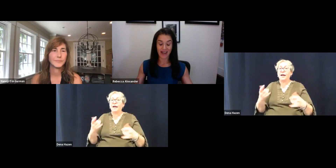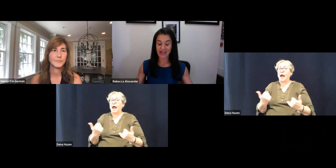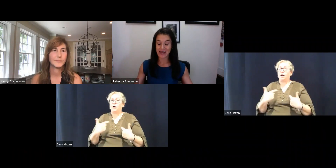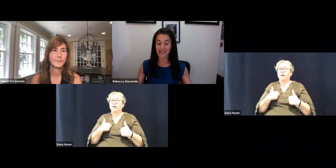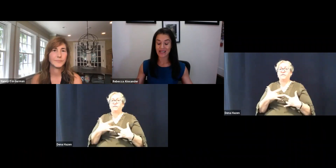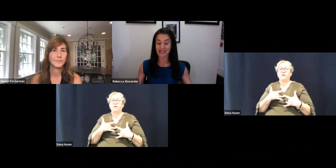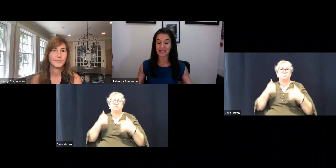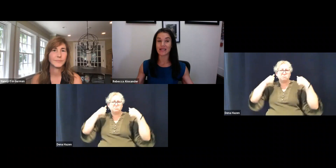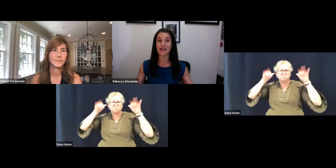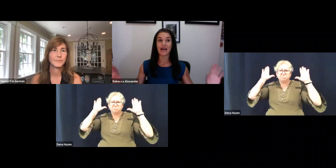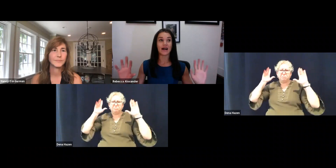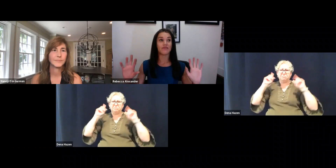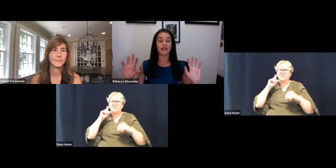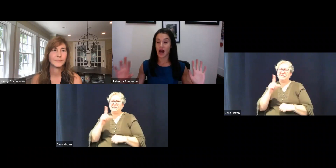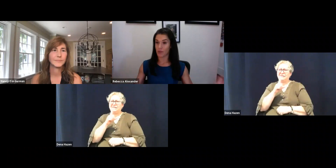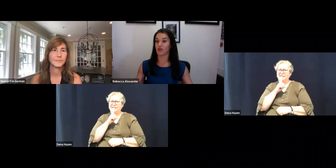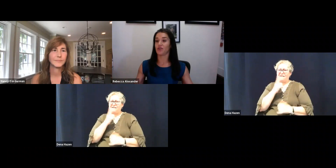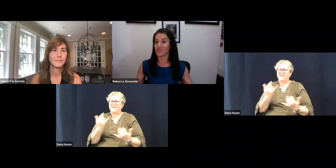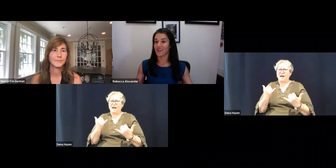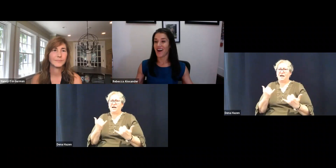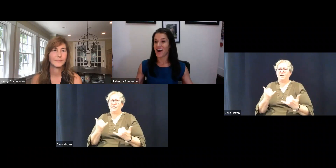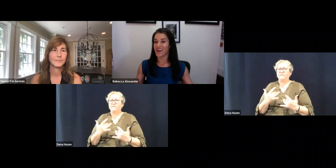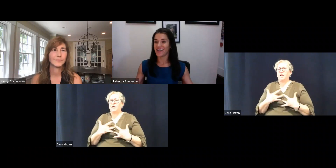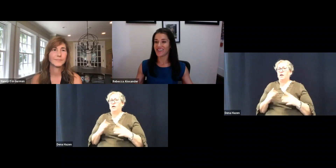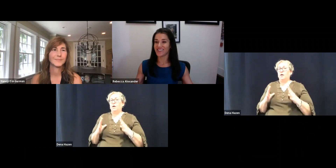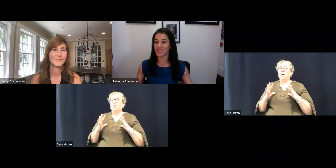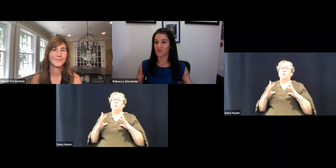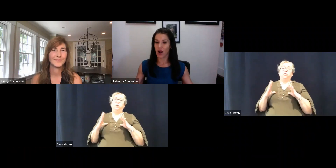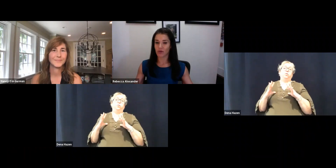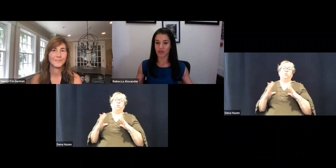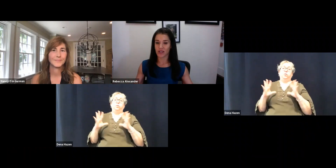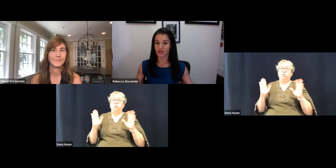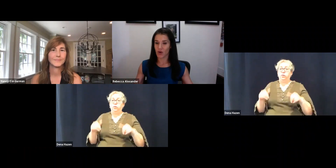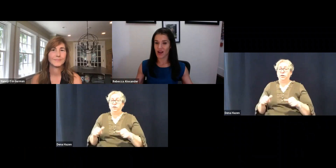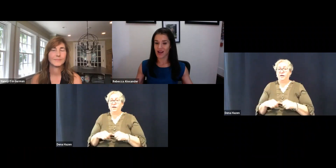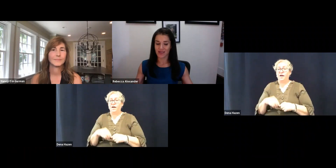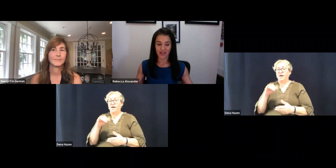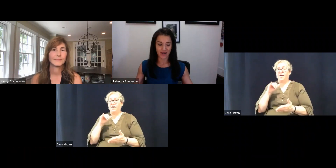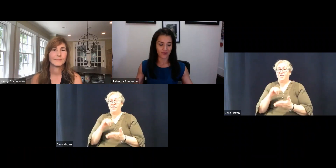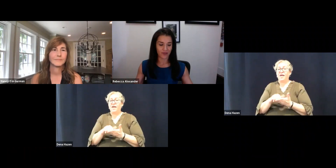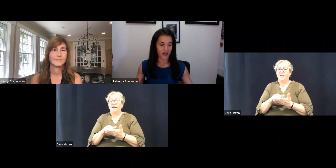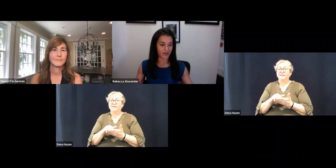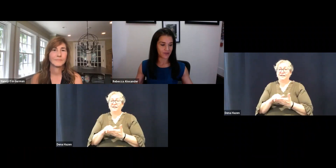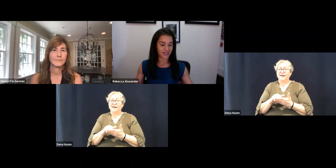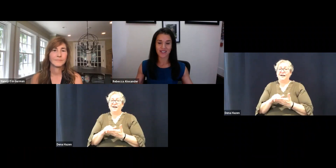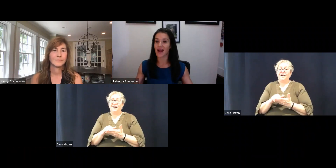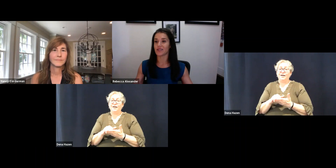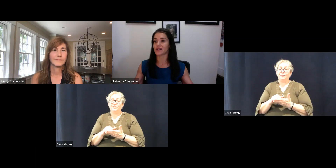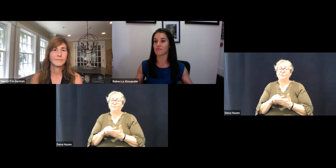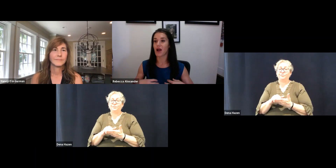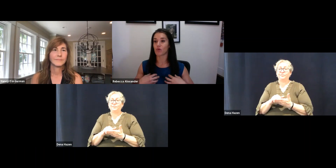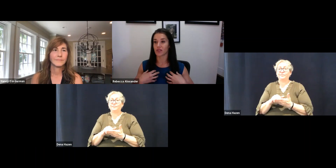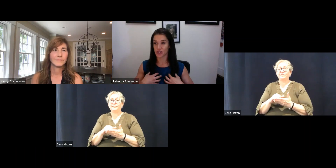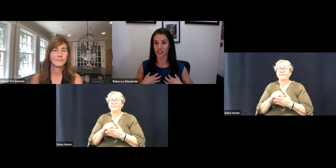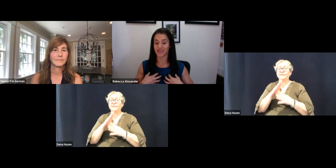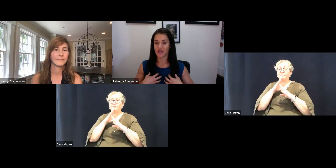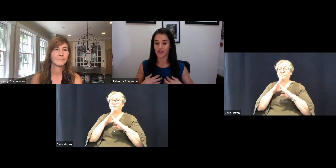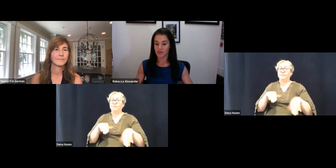and it is phenomenal. It is probably-- I think of silence is my religion.